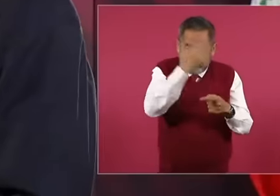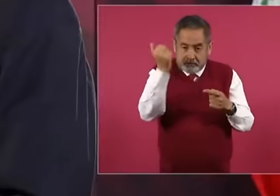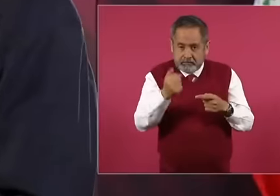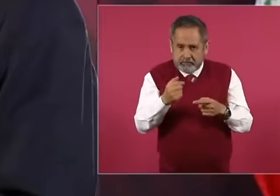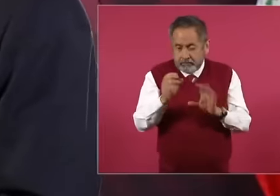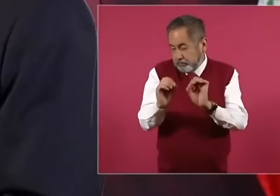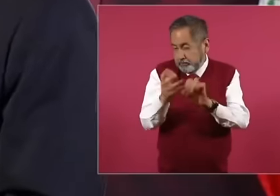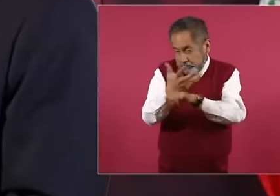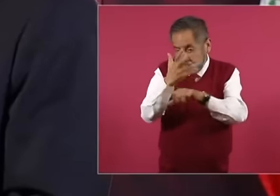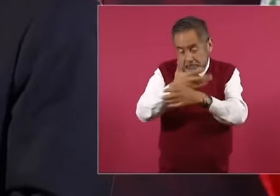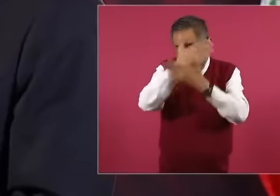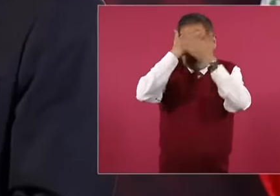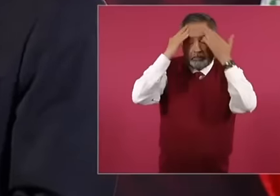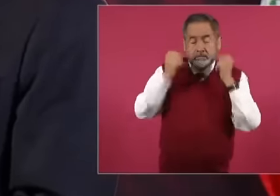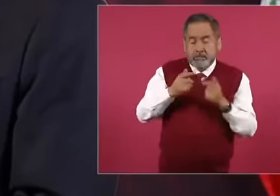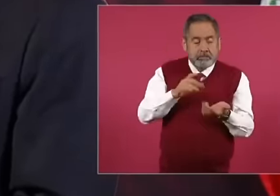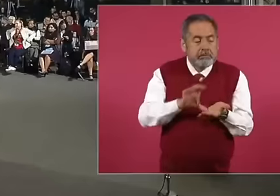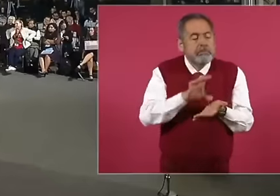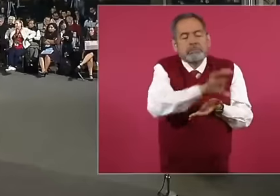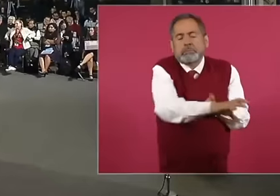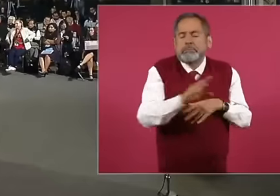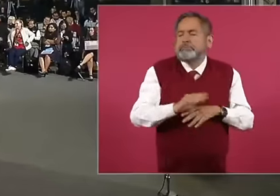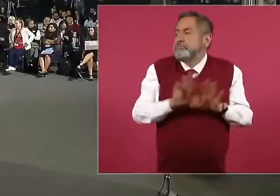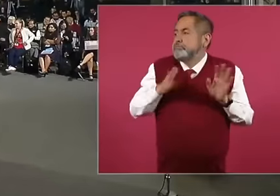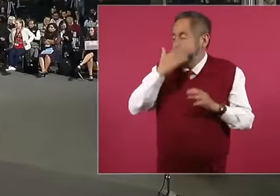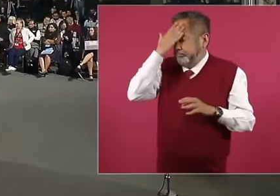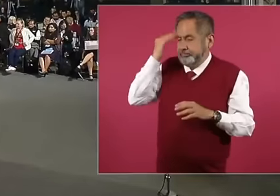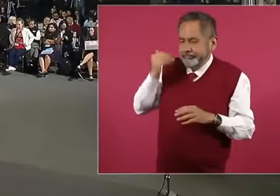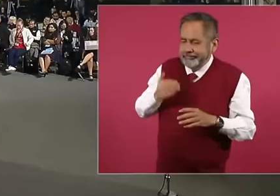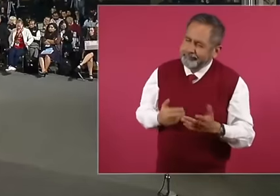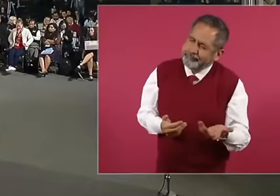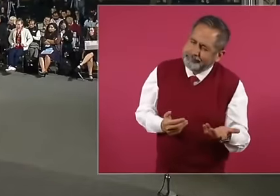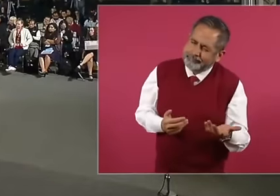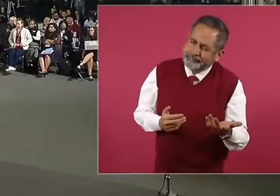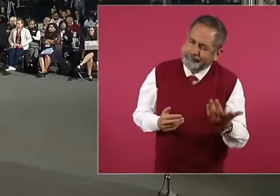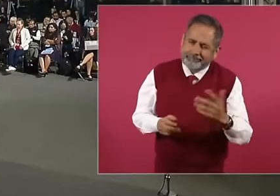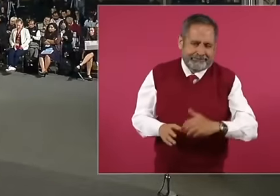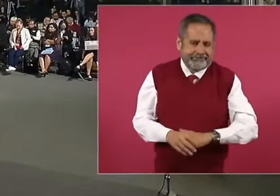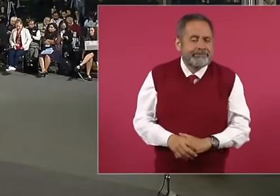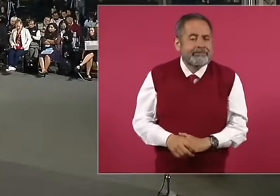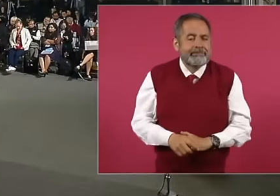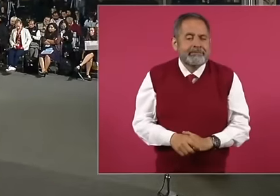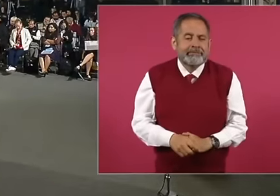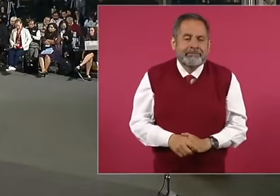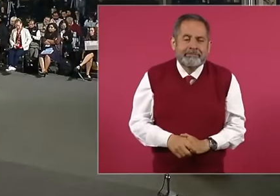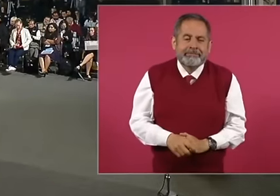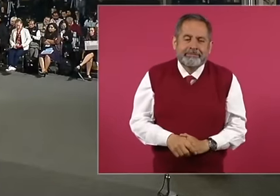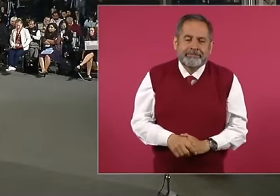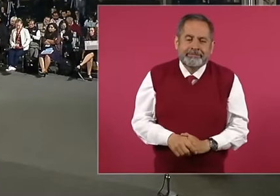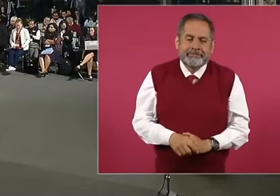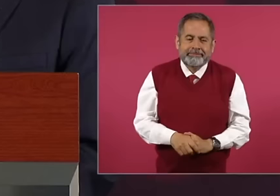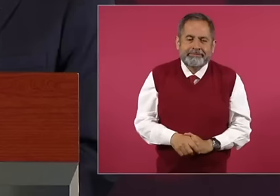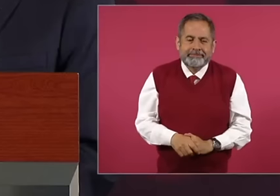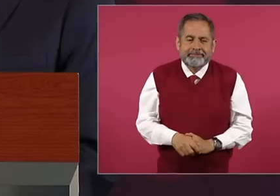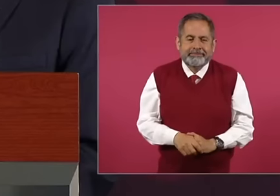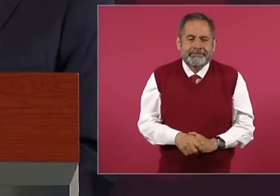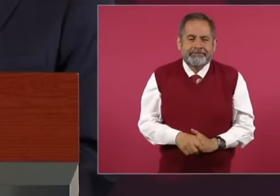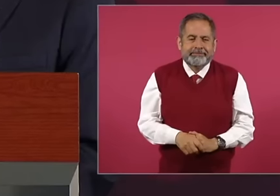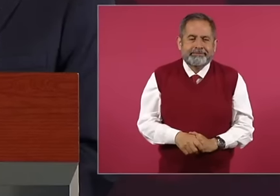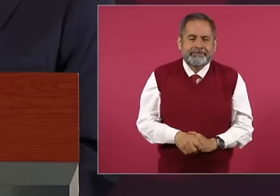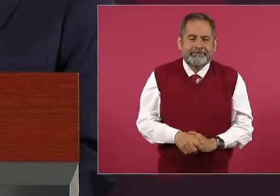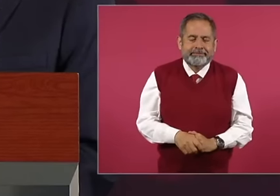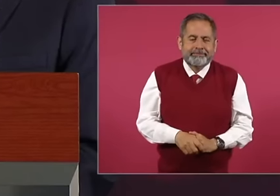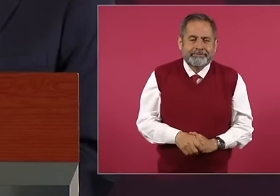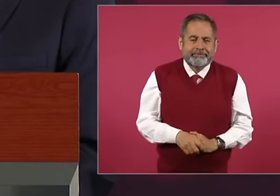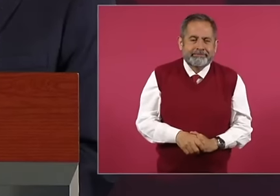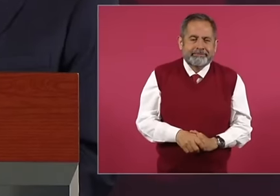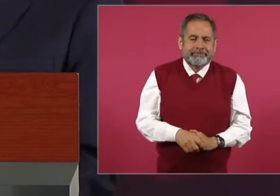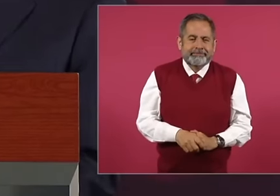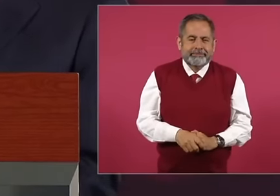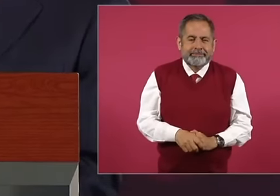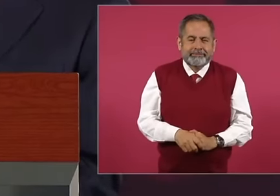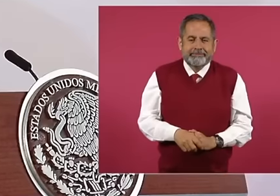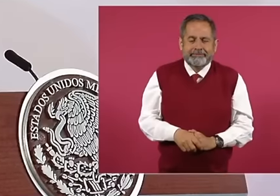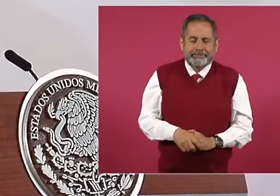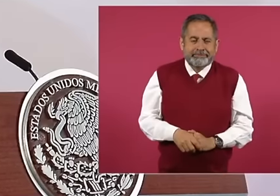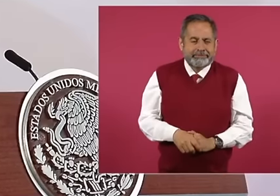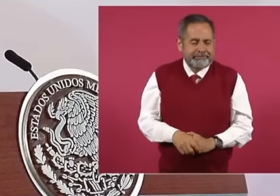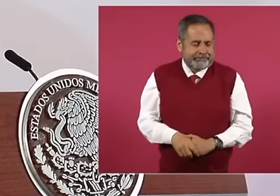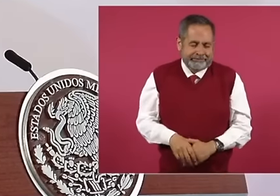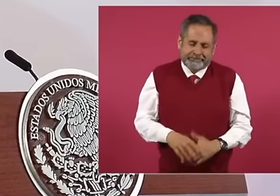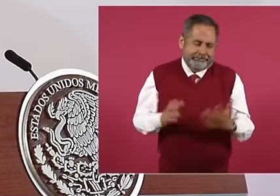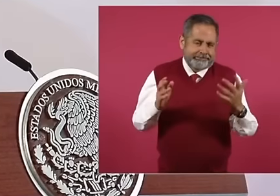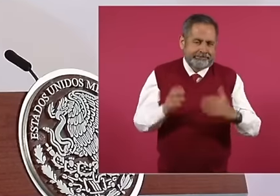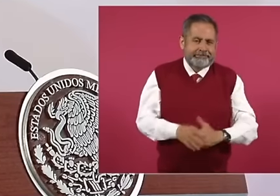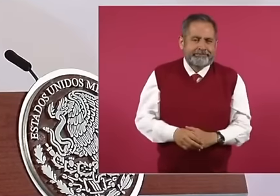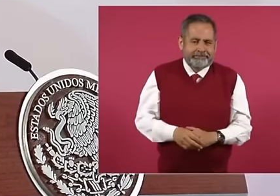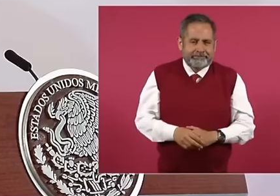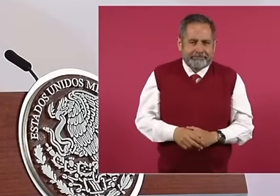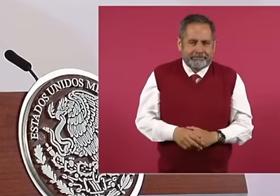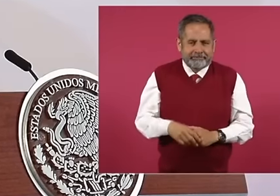know, it is so that in Mexico there is no corruption and there is